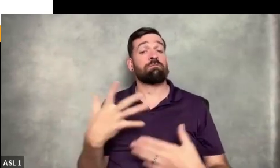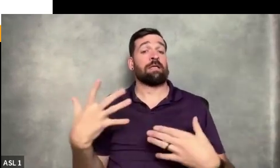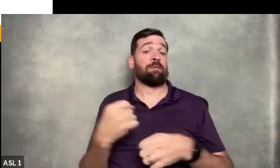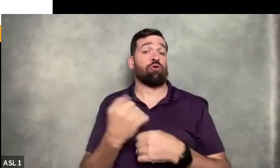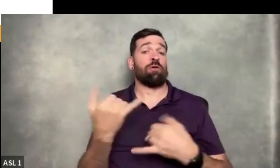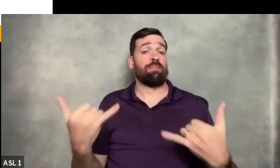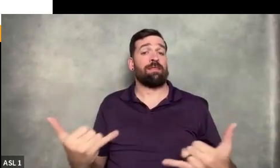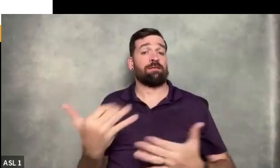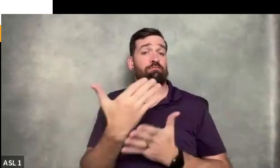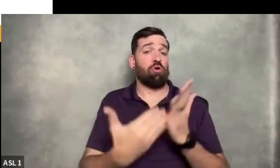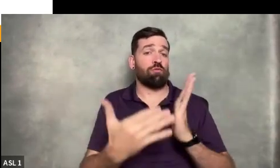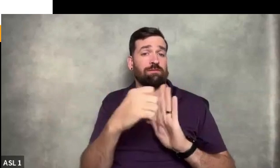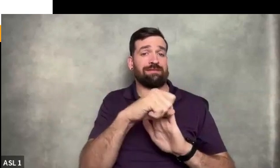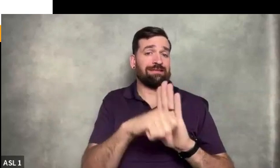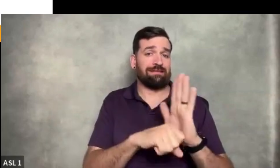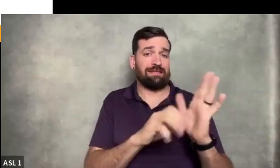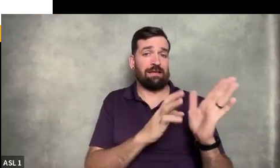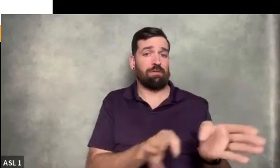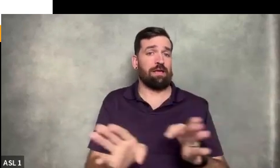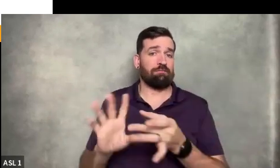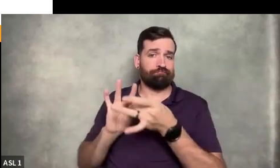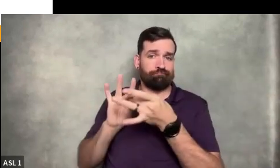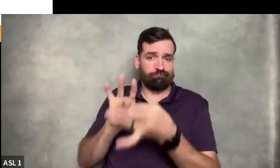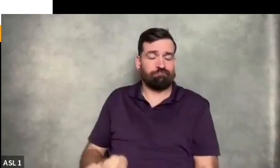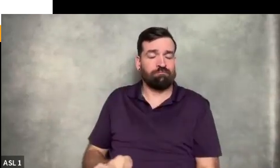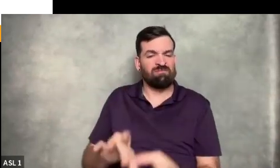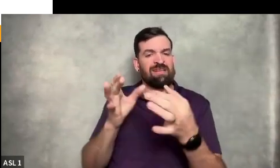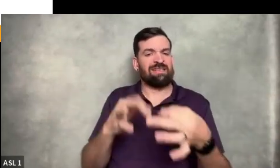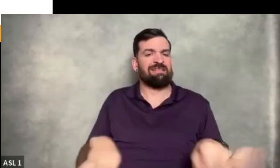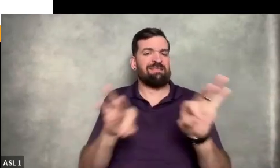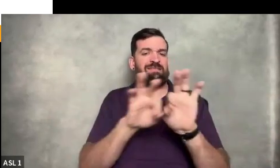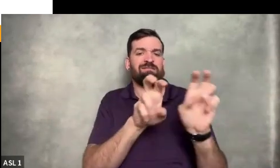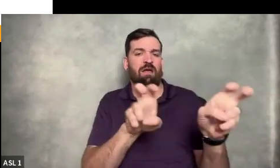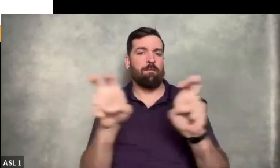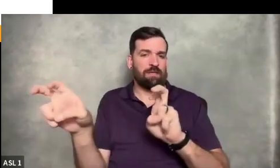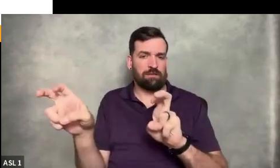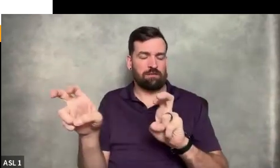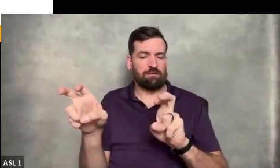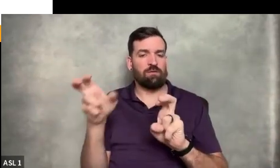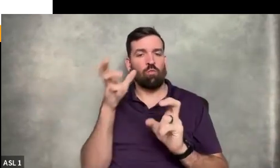state plan is directly linked to state plan key topic areas which we will discuss next.